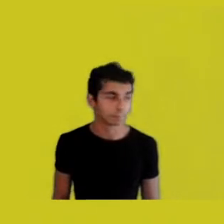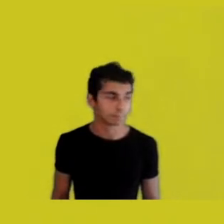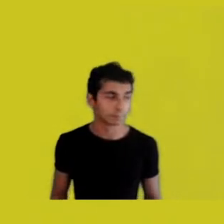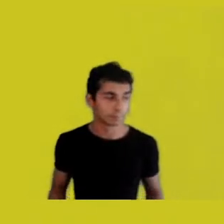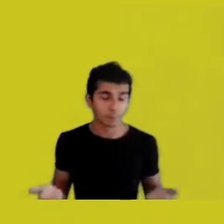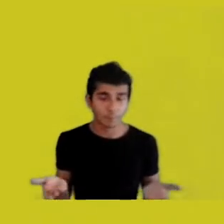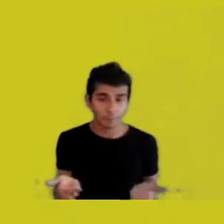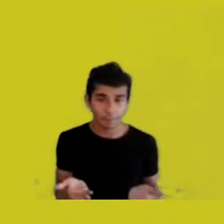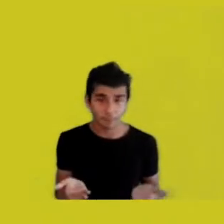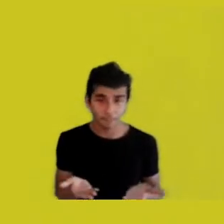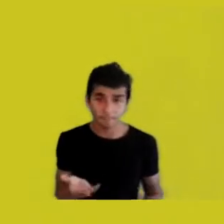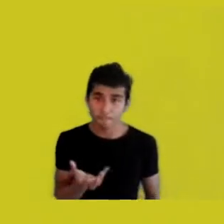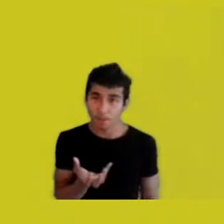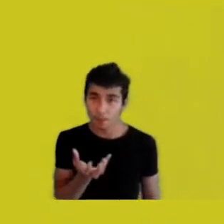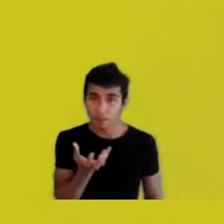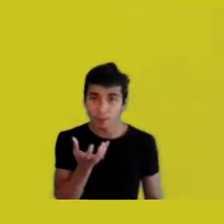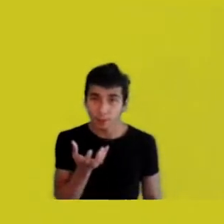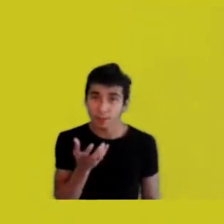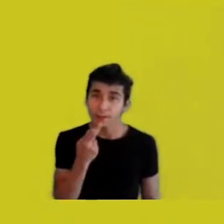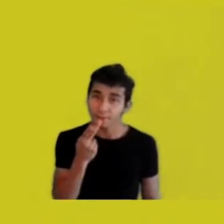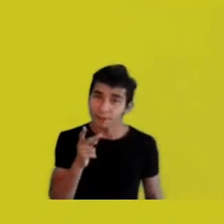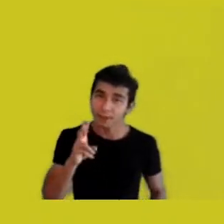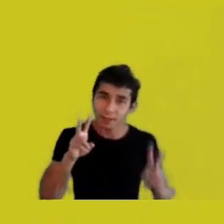this sorcerer perspective of existence,